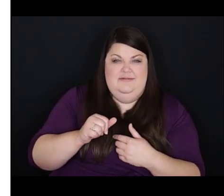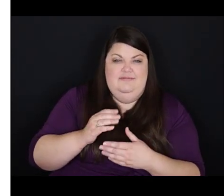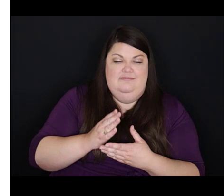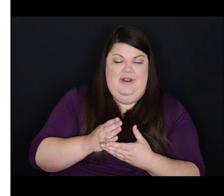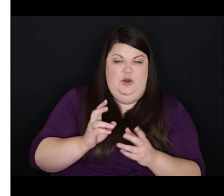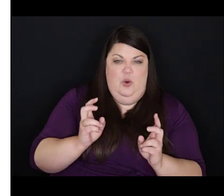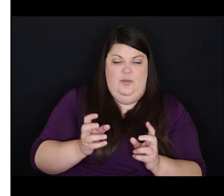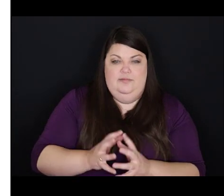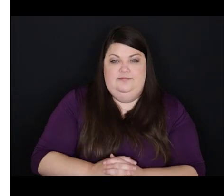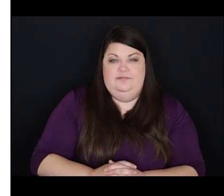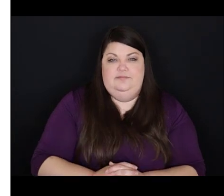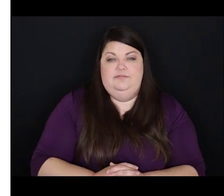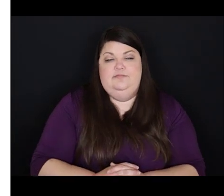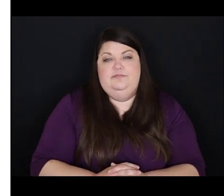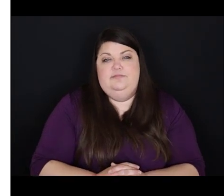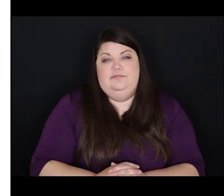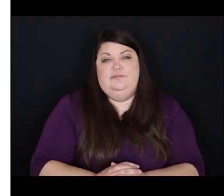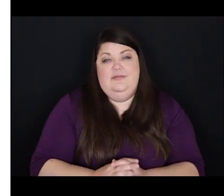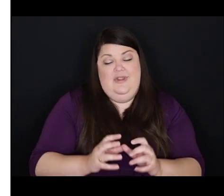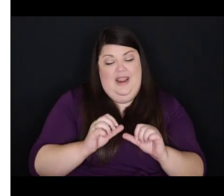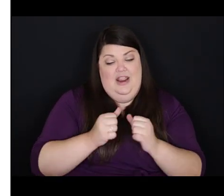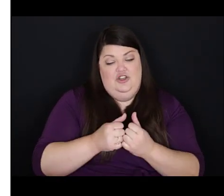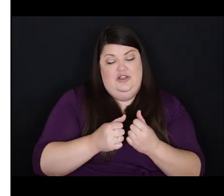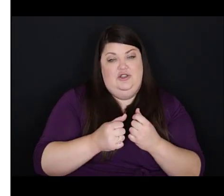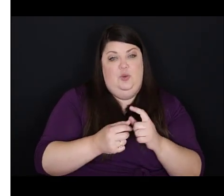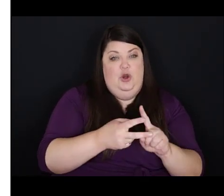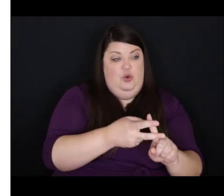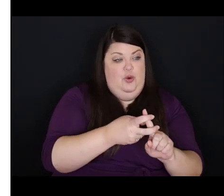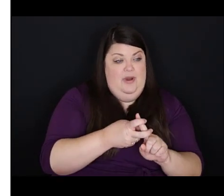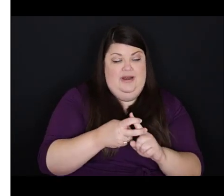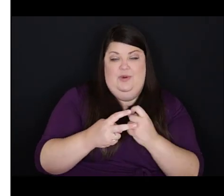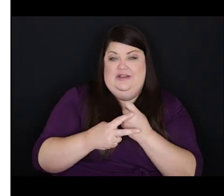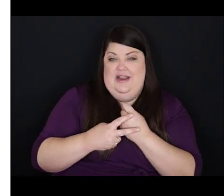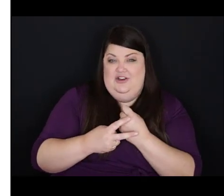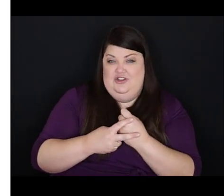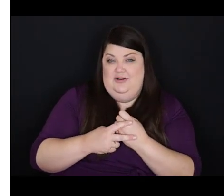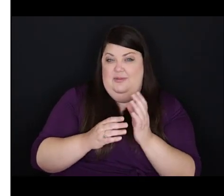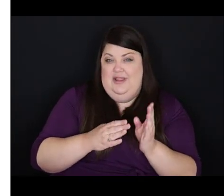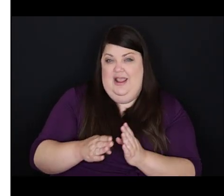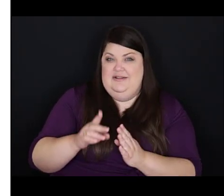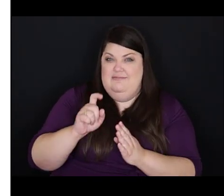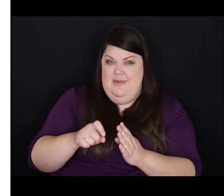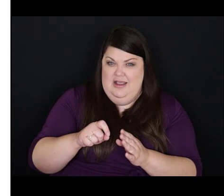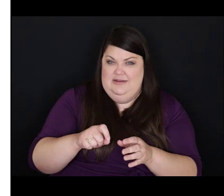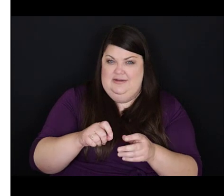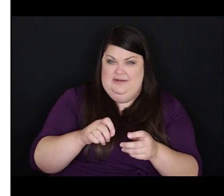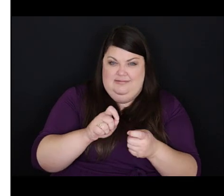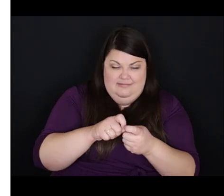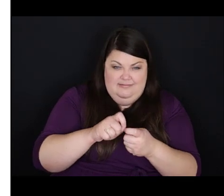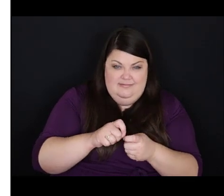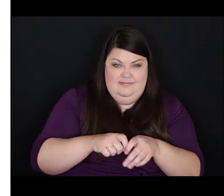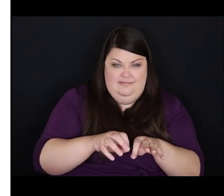Agencies’ recruitment and retention plans must include details on how the agency will recruit and